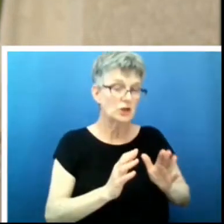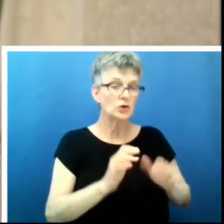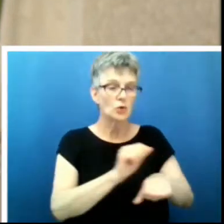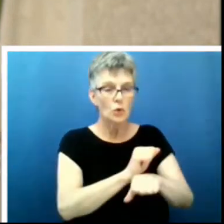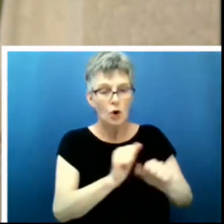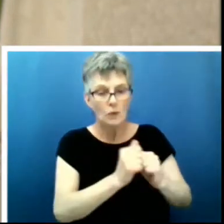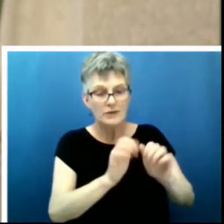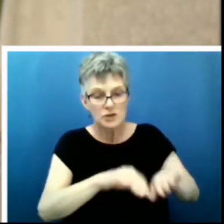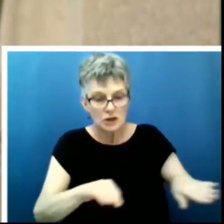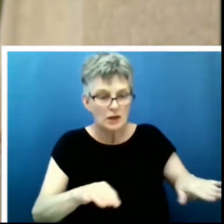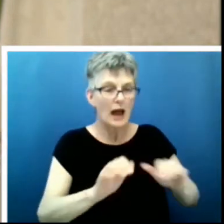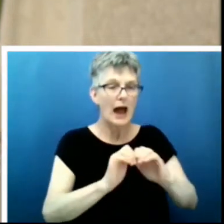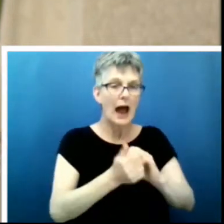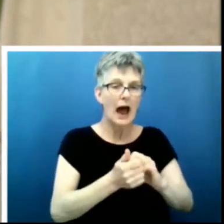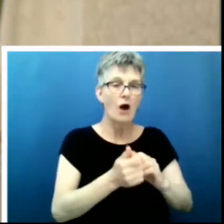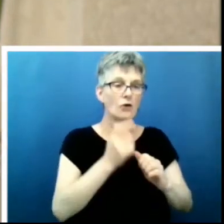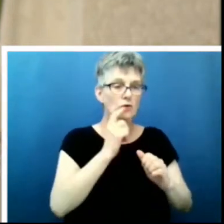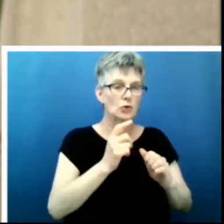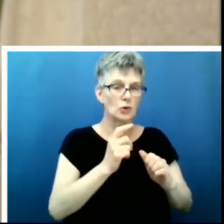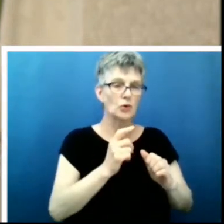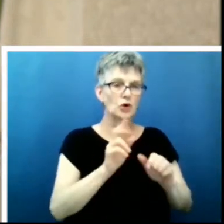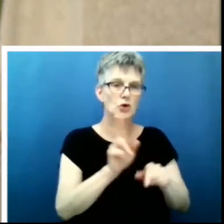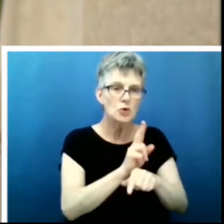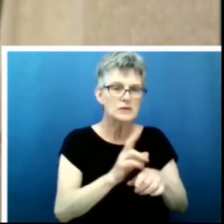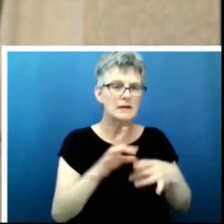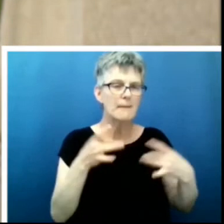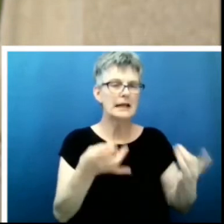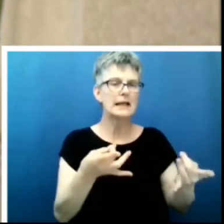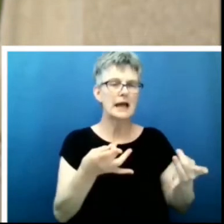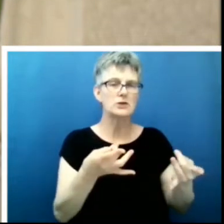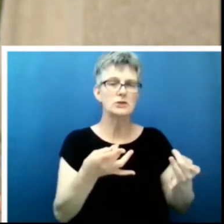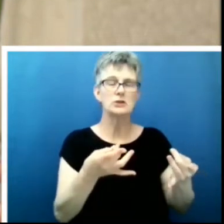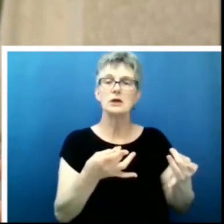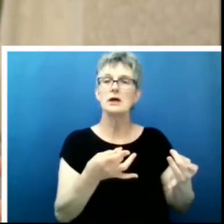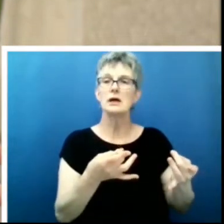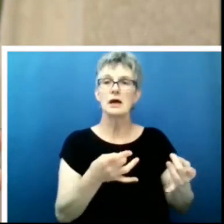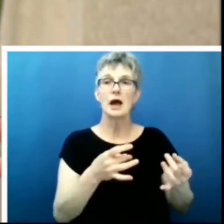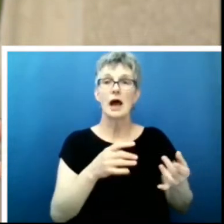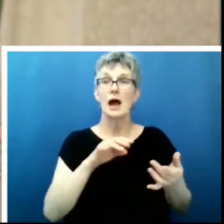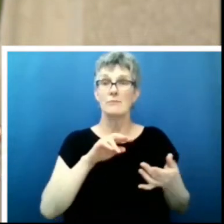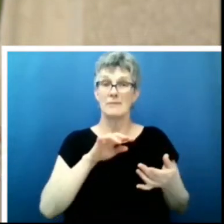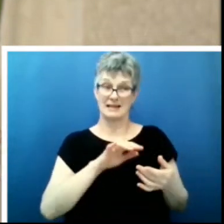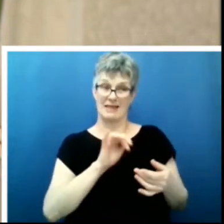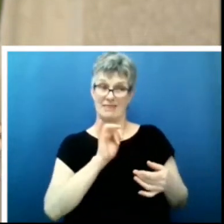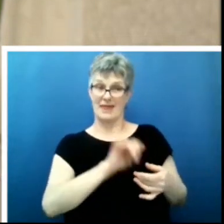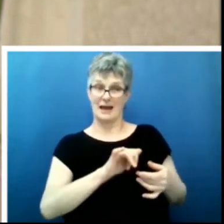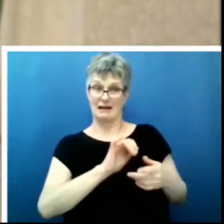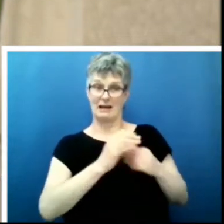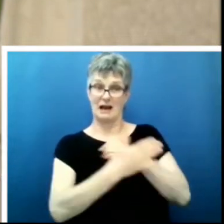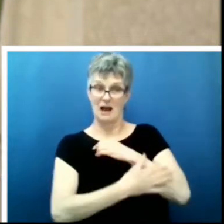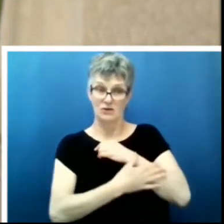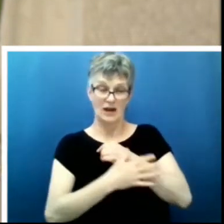And it has such effectiveness in bringing peace to these extremely chaotic situations that it just kept spreading